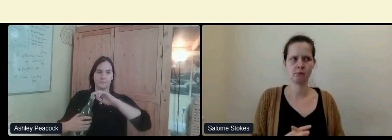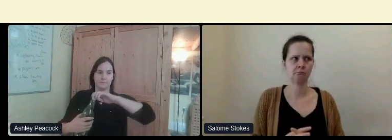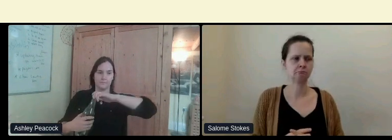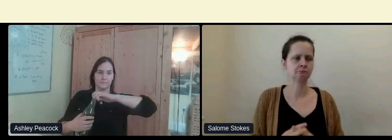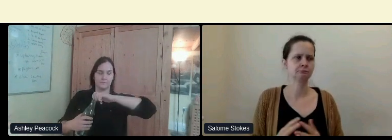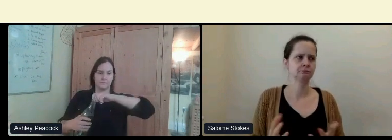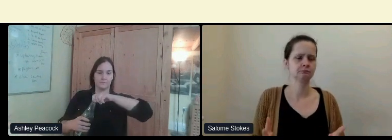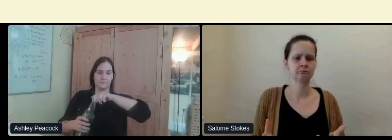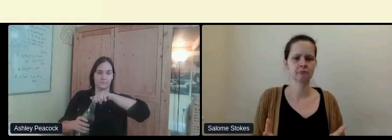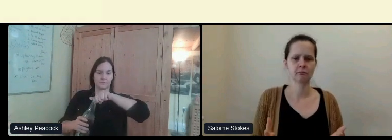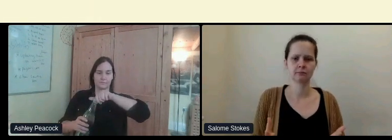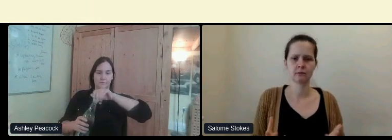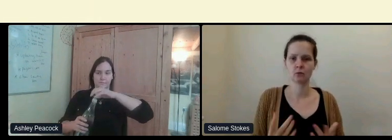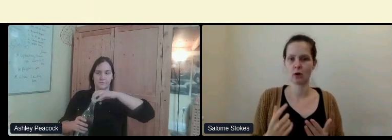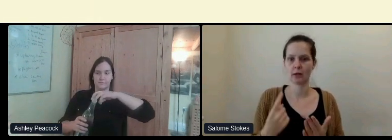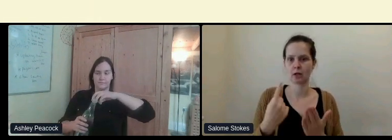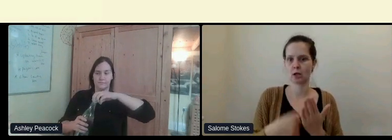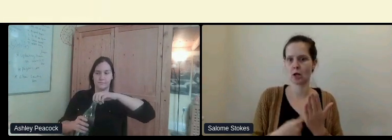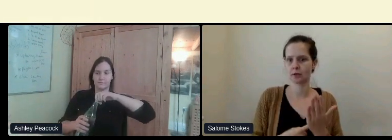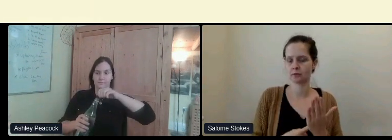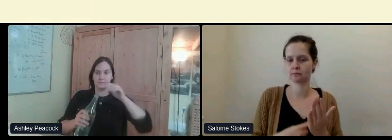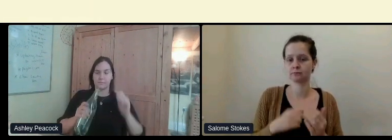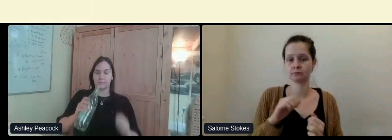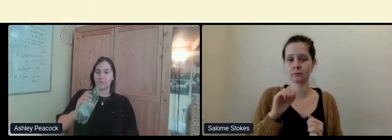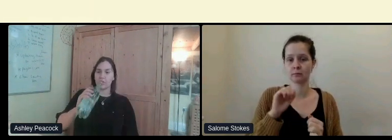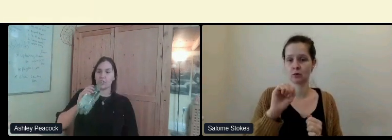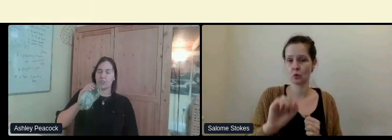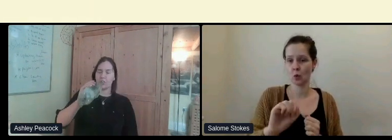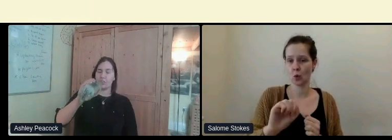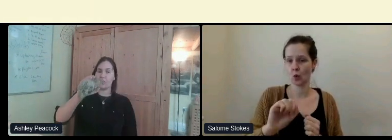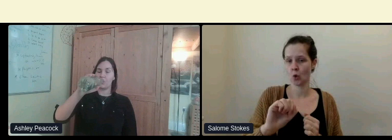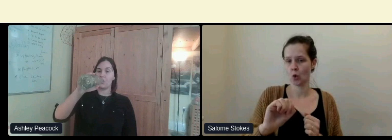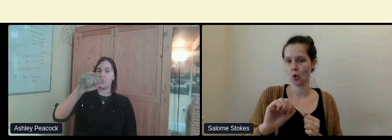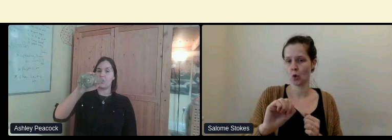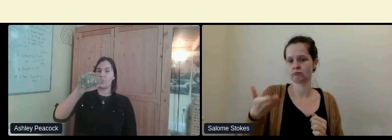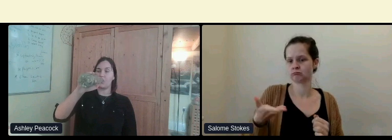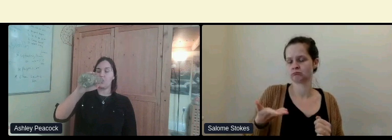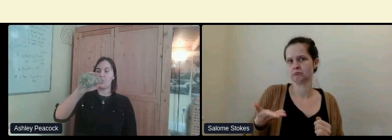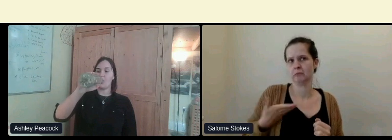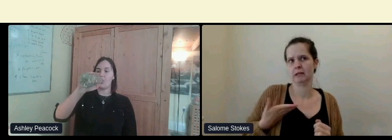guide on who in the organisation might know best about something, then you're probably